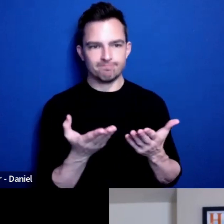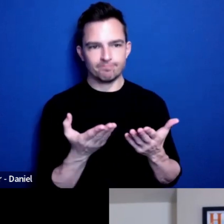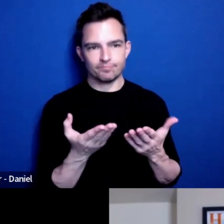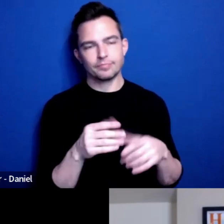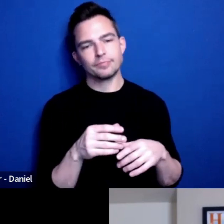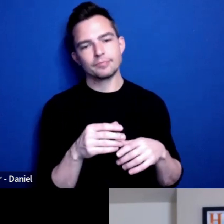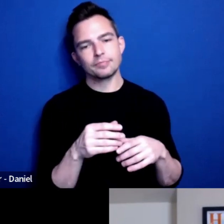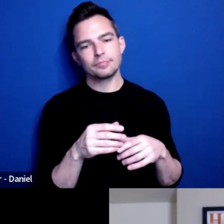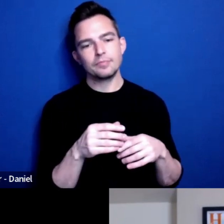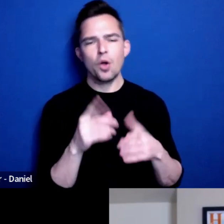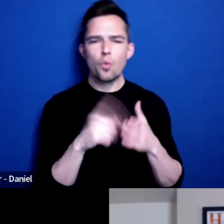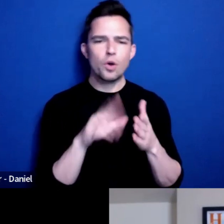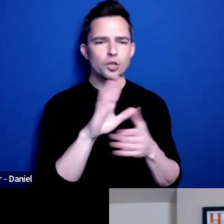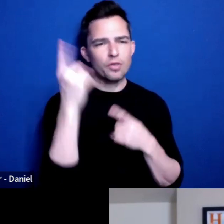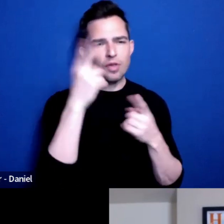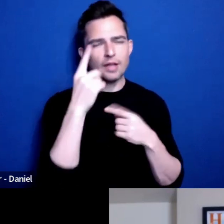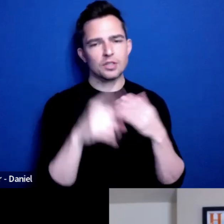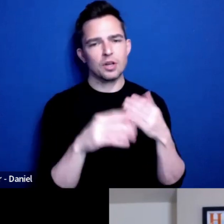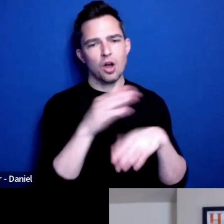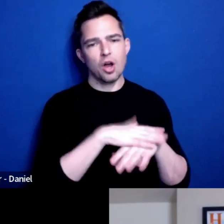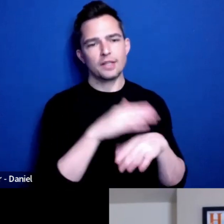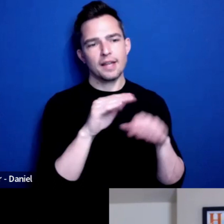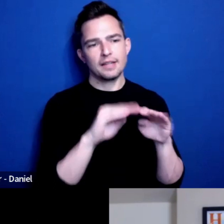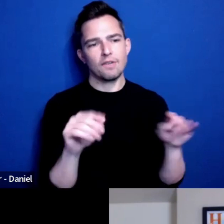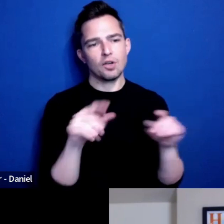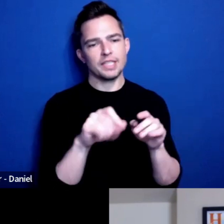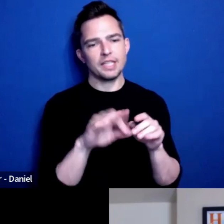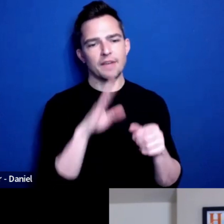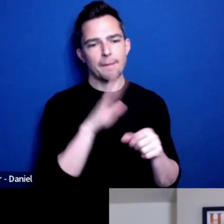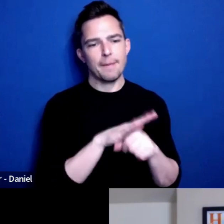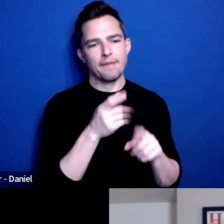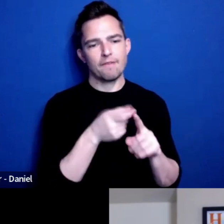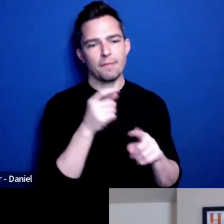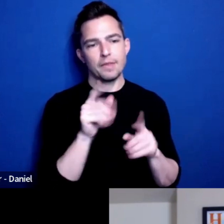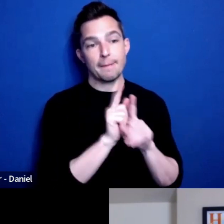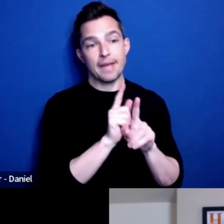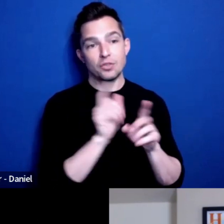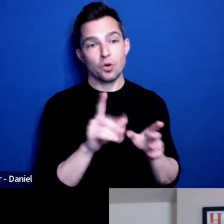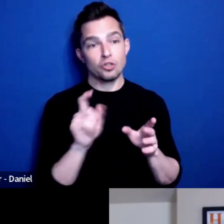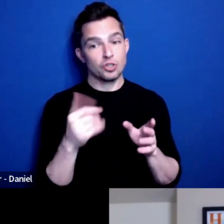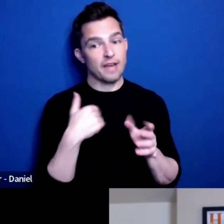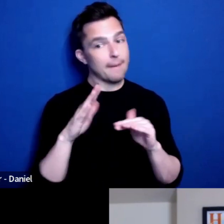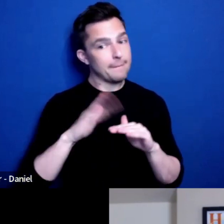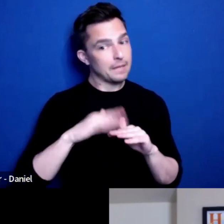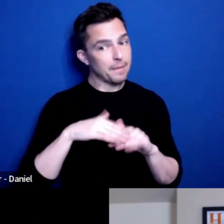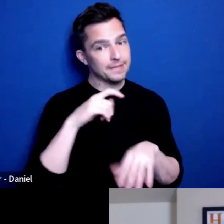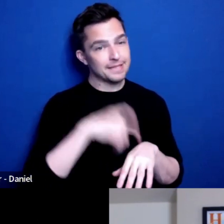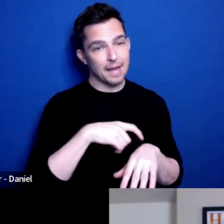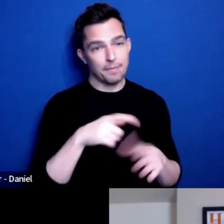thoughts on level or need of commitment from the mentors? Should there be a minimum time requests? That's the first